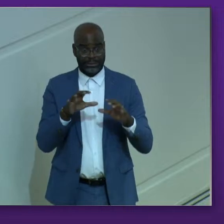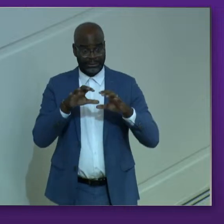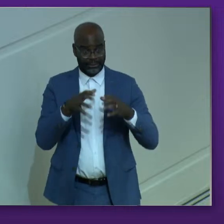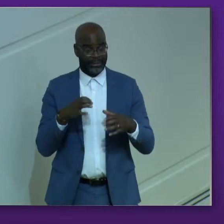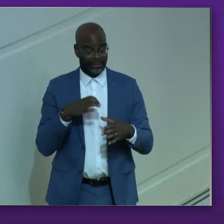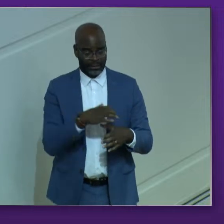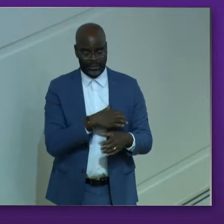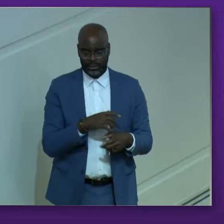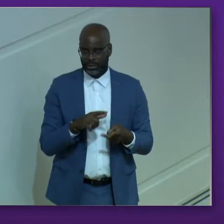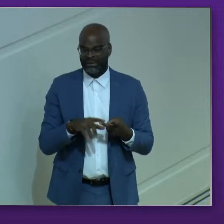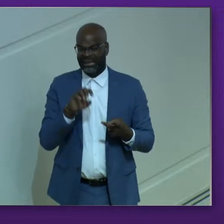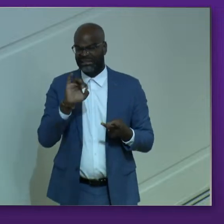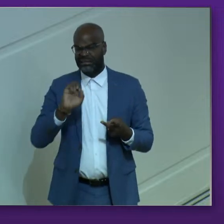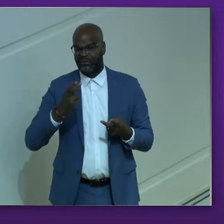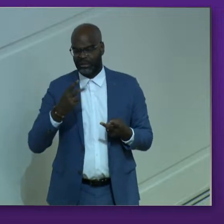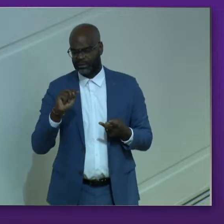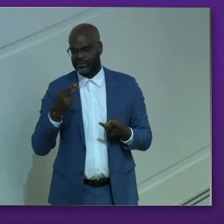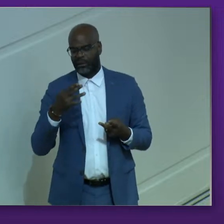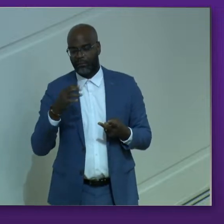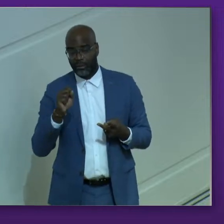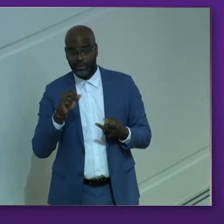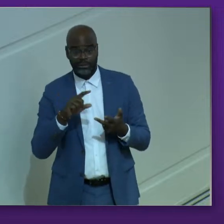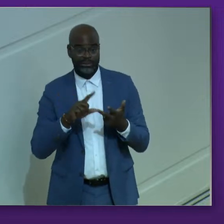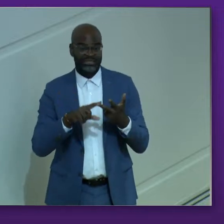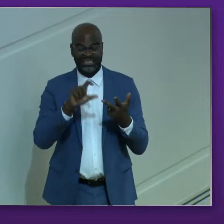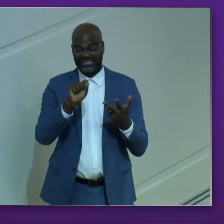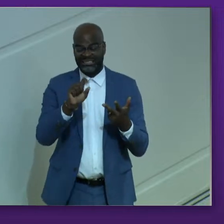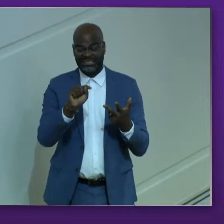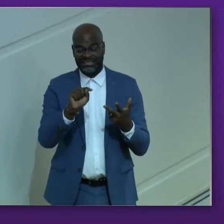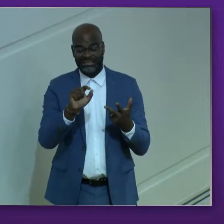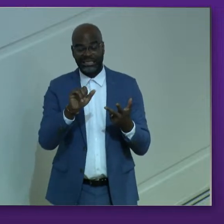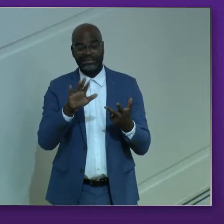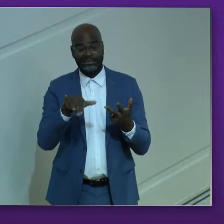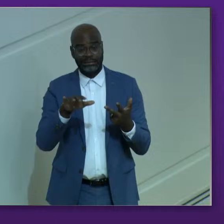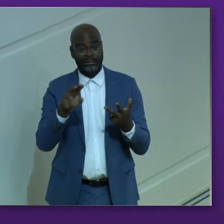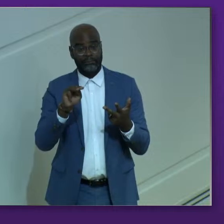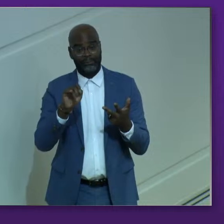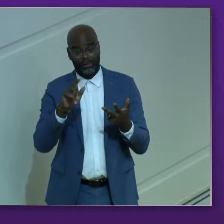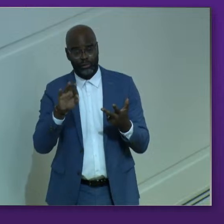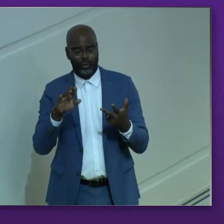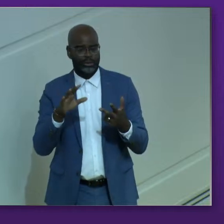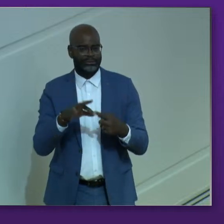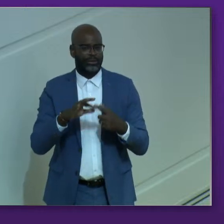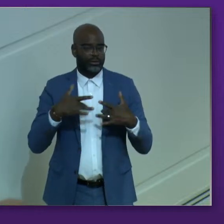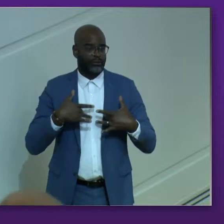PLANNING COMMITTEE TO.